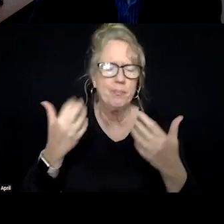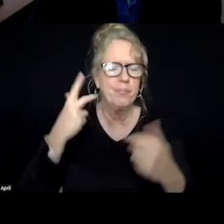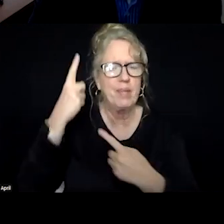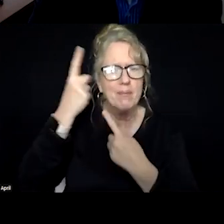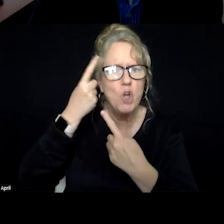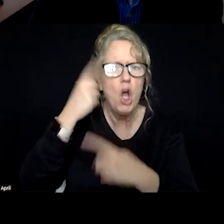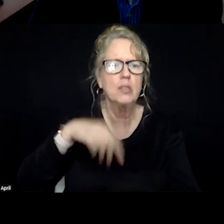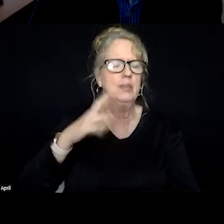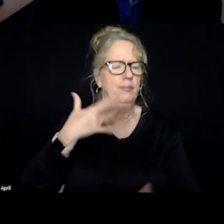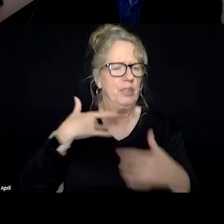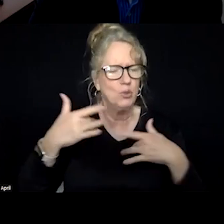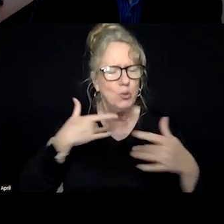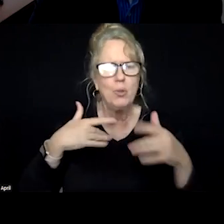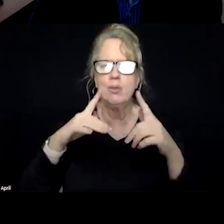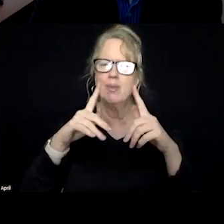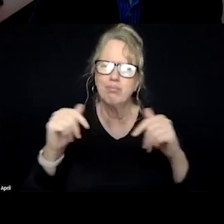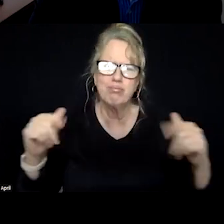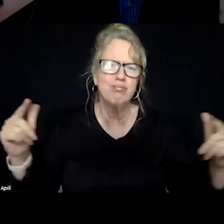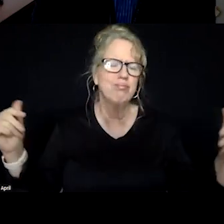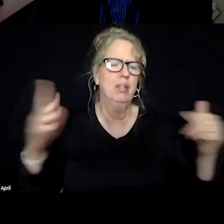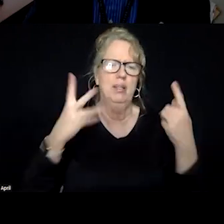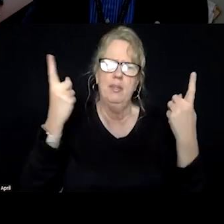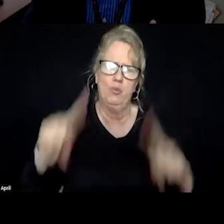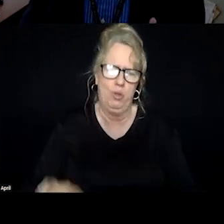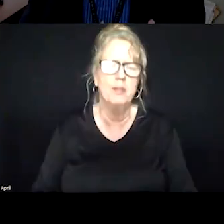CONCERNS AND OTHER THINGS GOING ON.